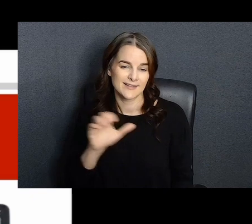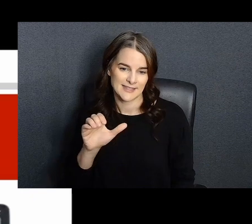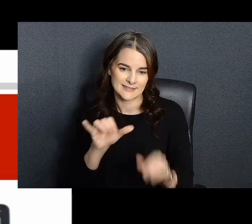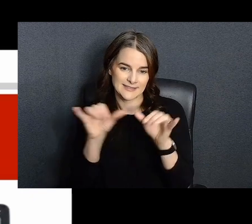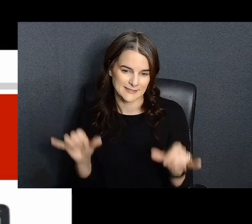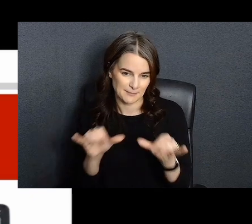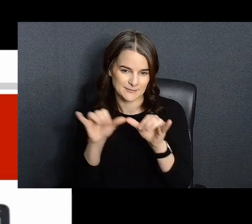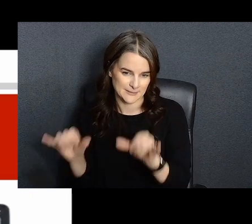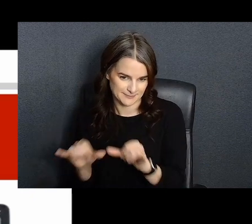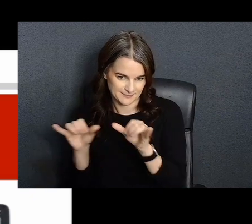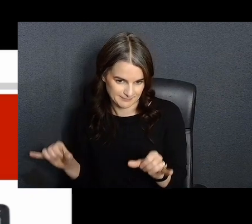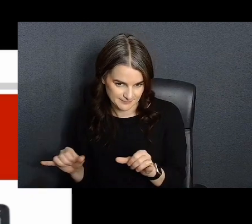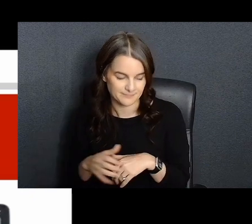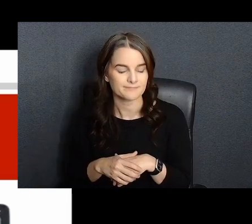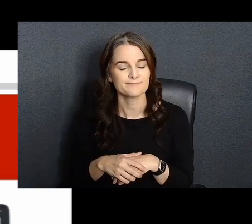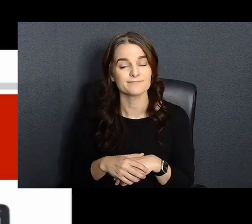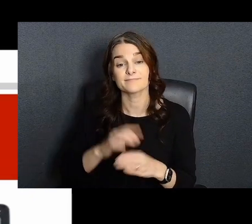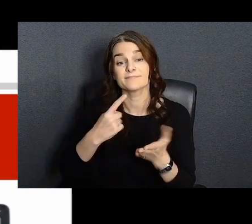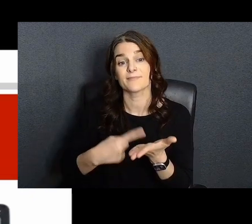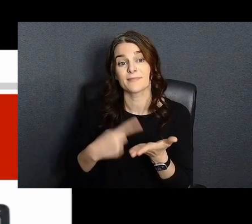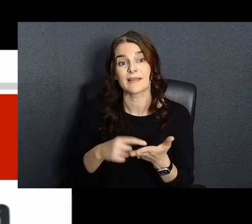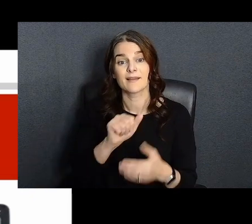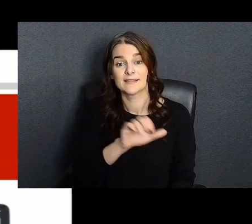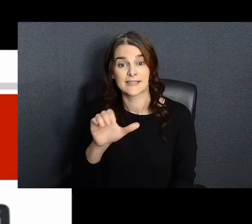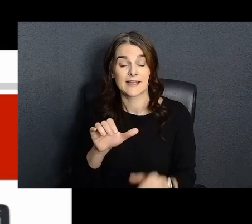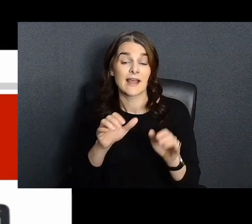When we talk about AAC devices and systems,